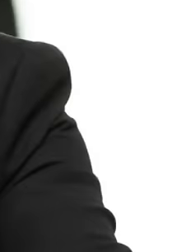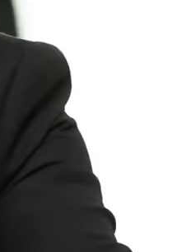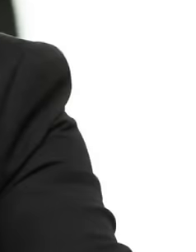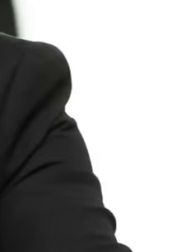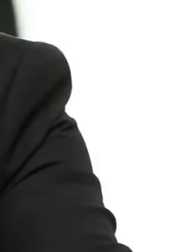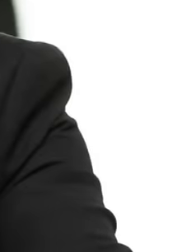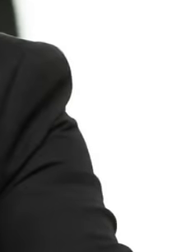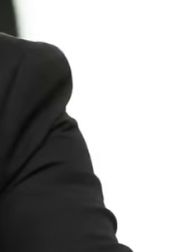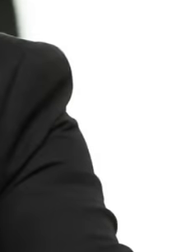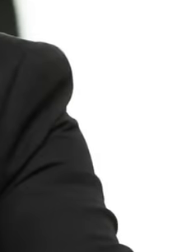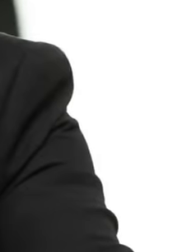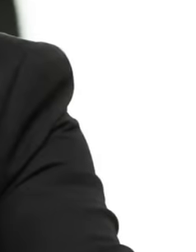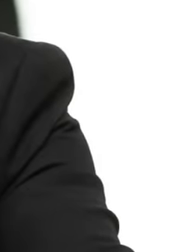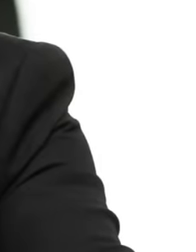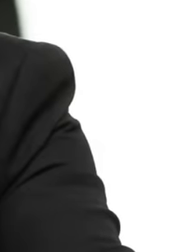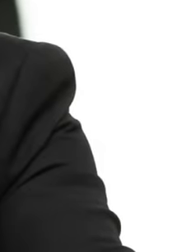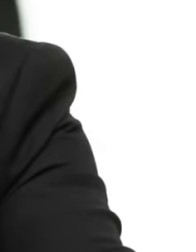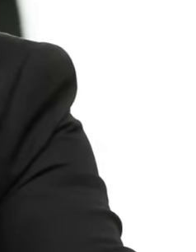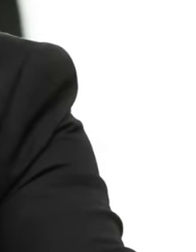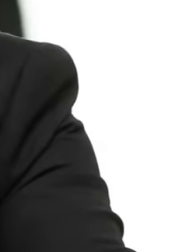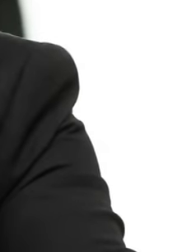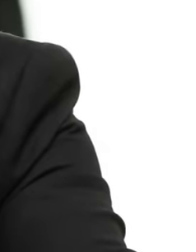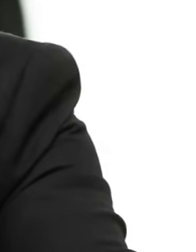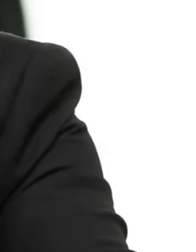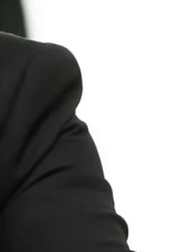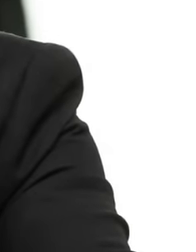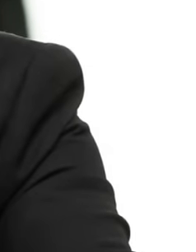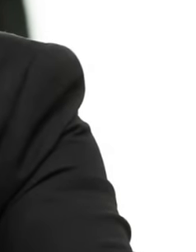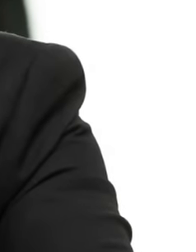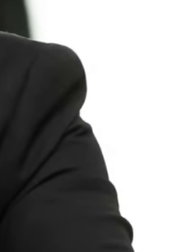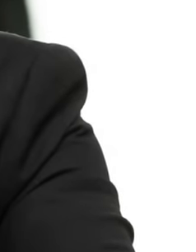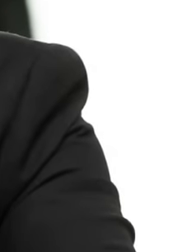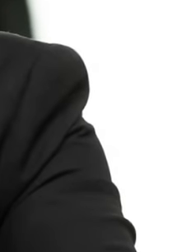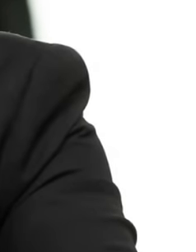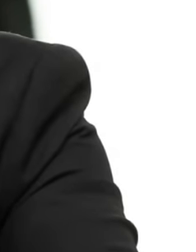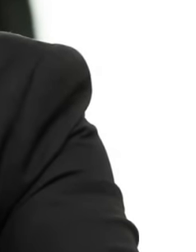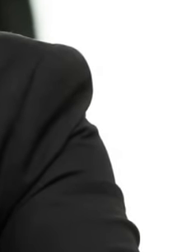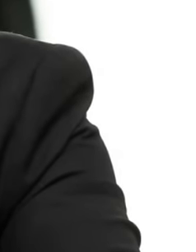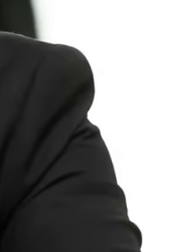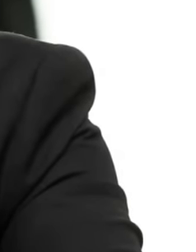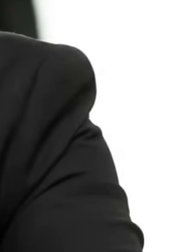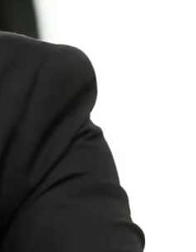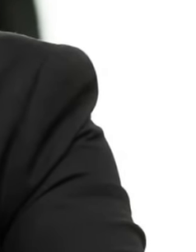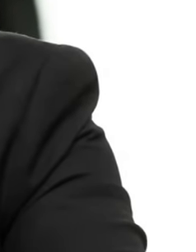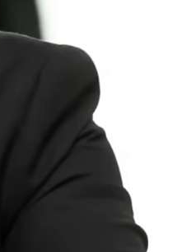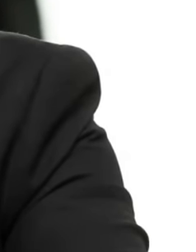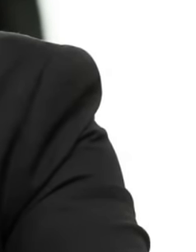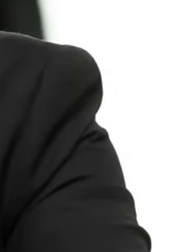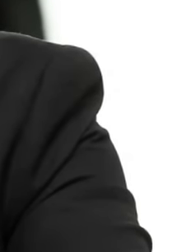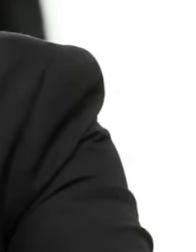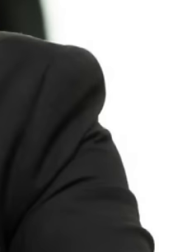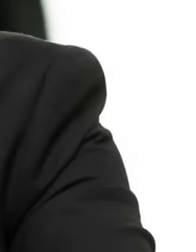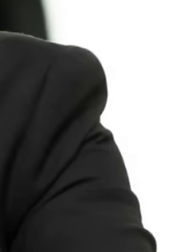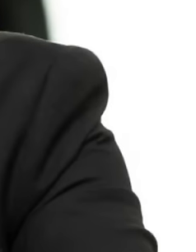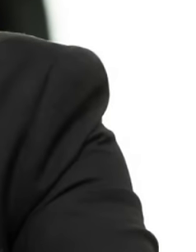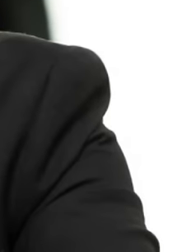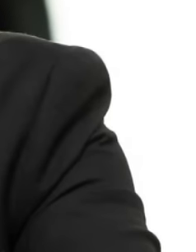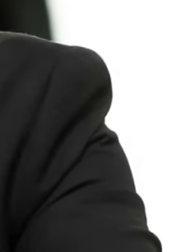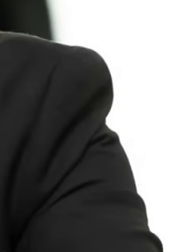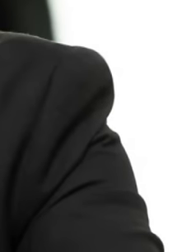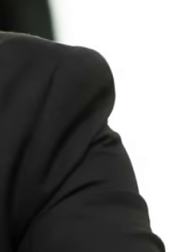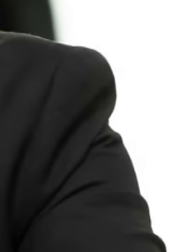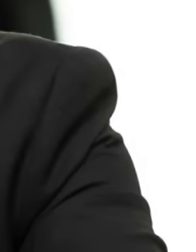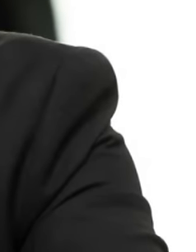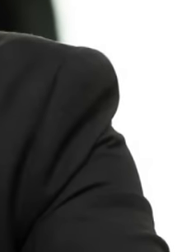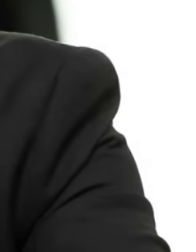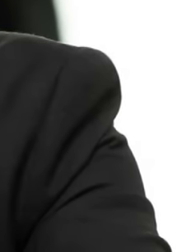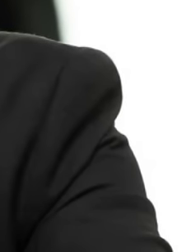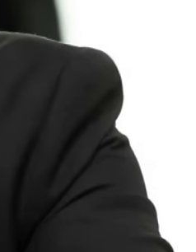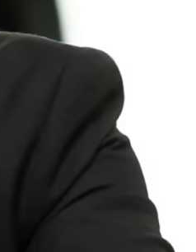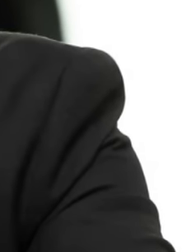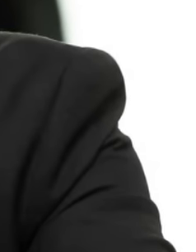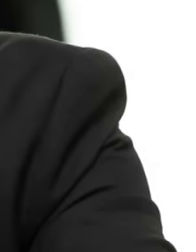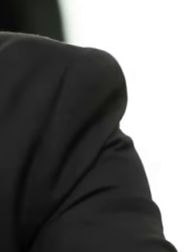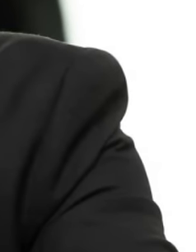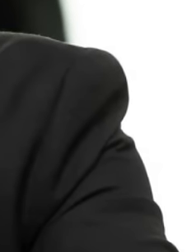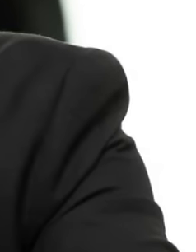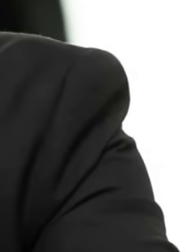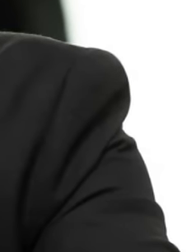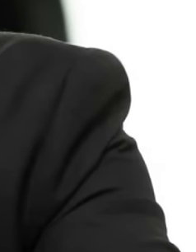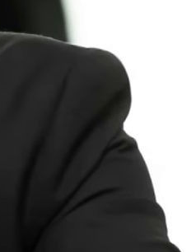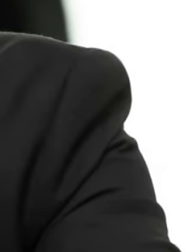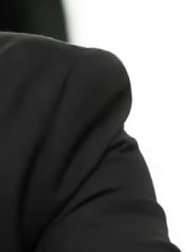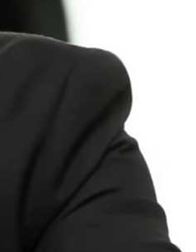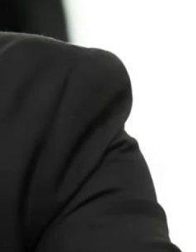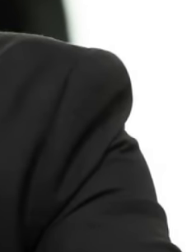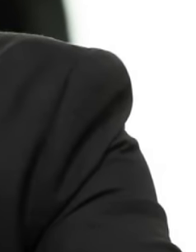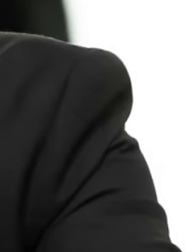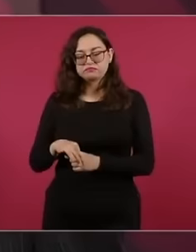secretary general of the oea that the election was on Sunday and on Tuesday he already